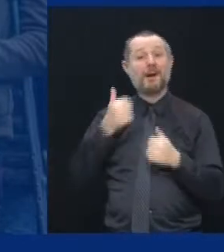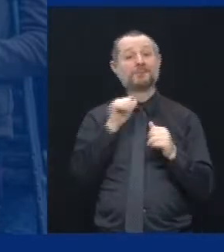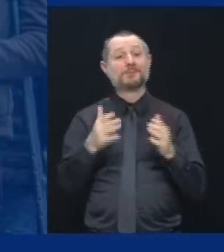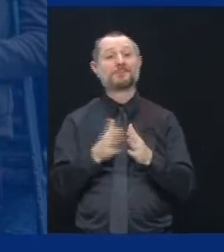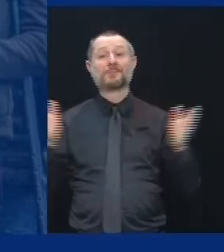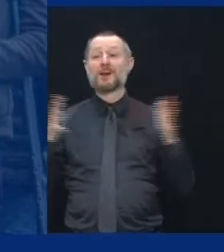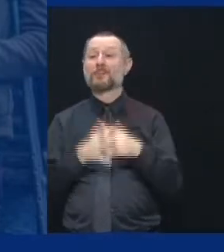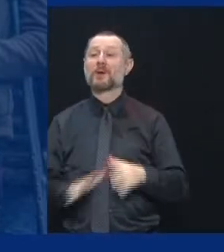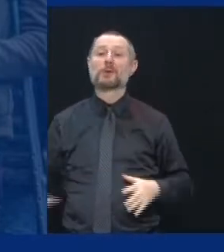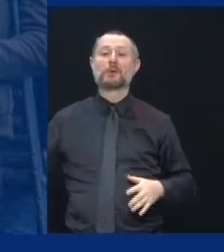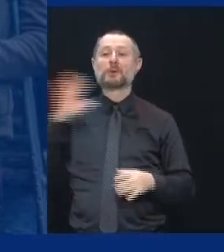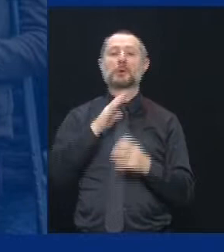AND POOR COMMUNITIES.